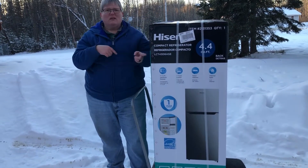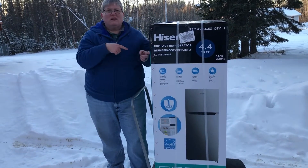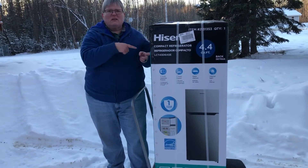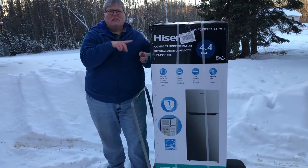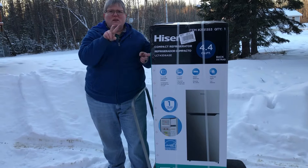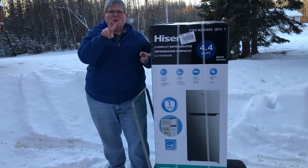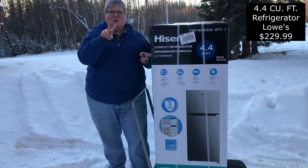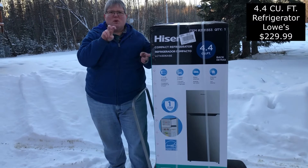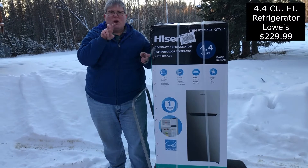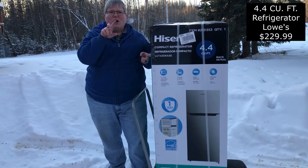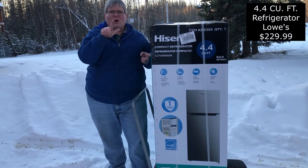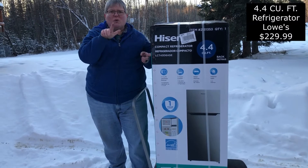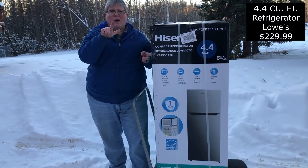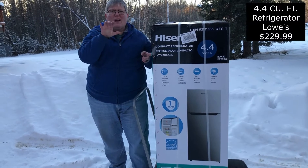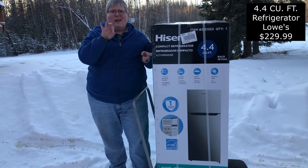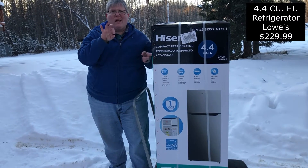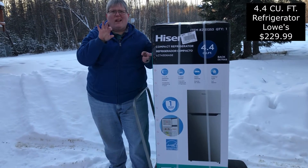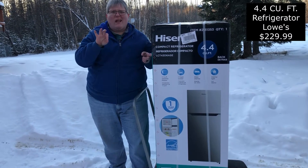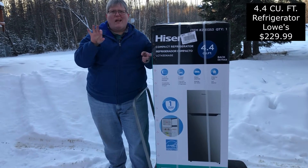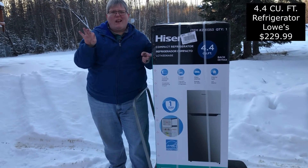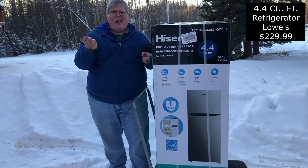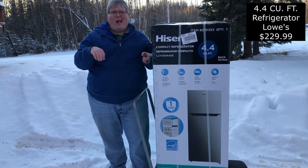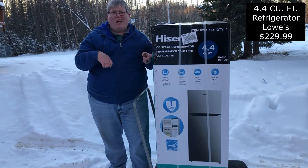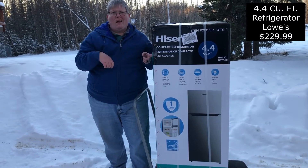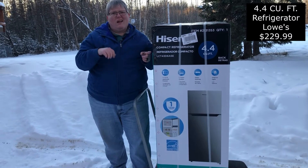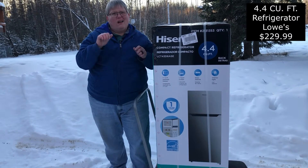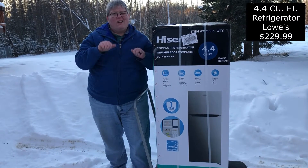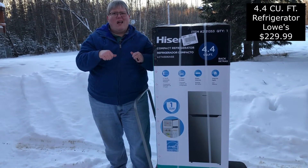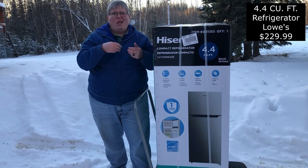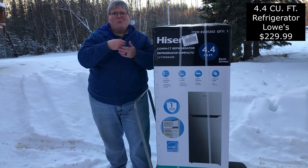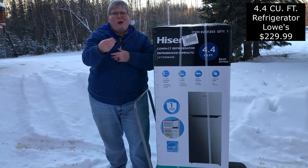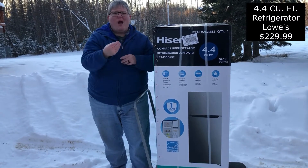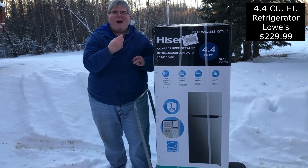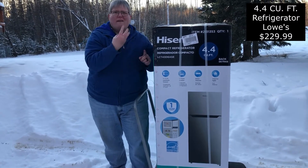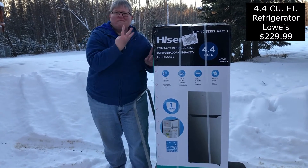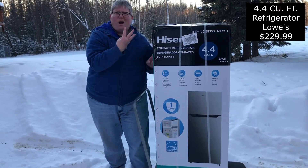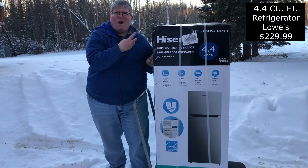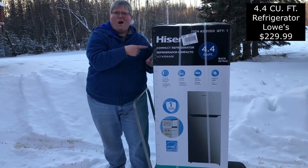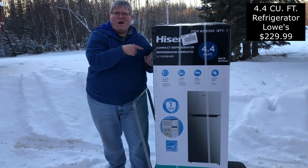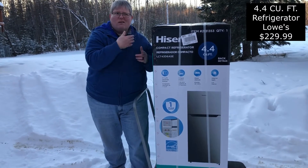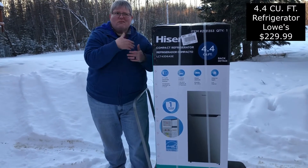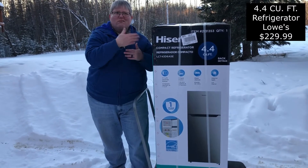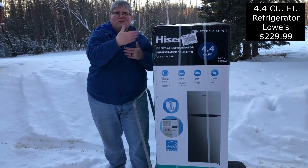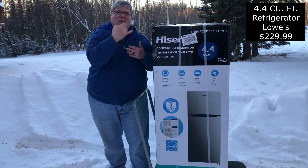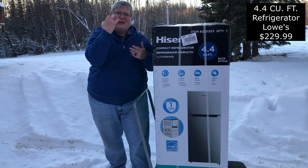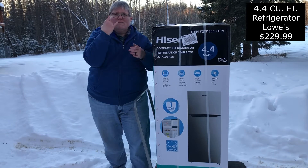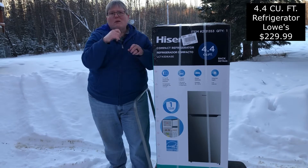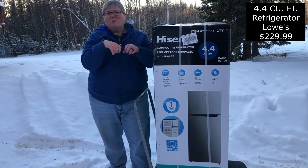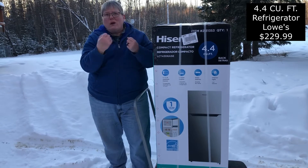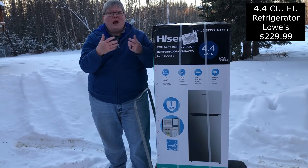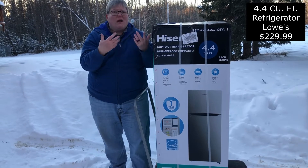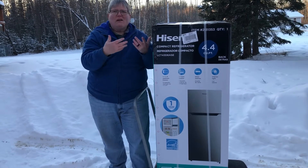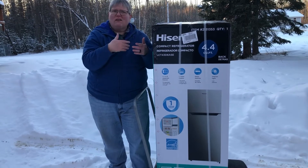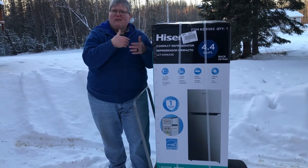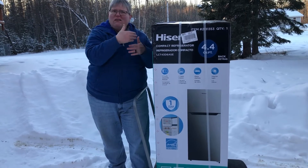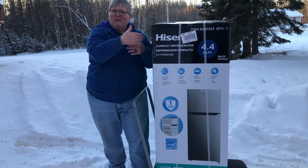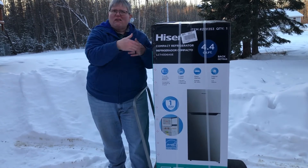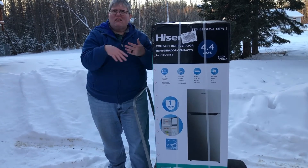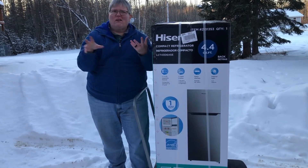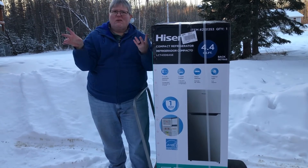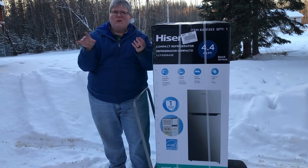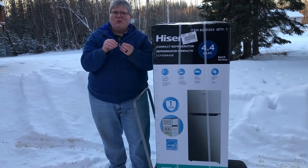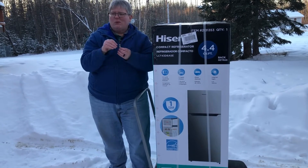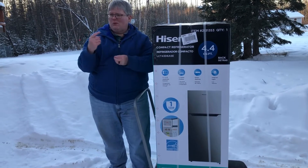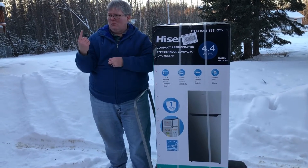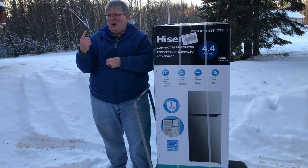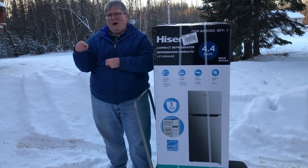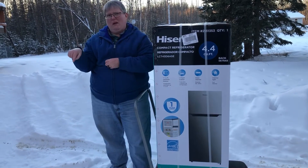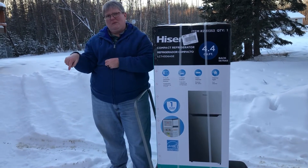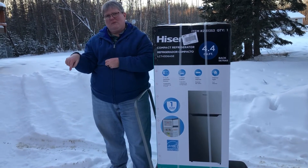one at $2000 and this one for $229.99, we could buy this four times you know if it broke down before